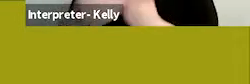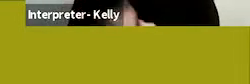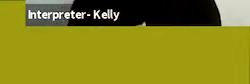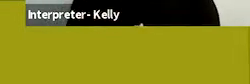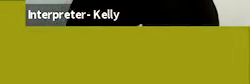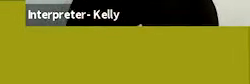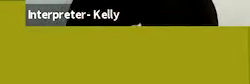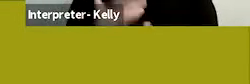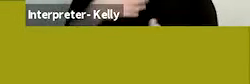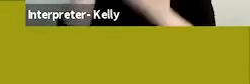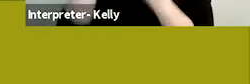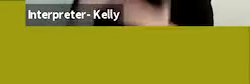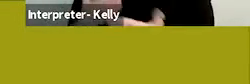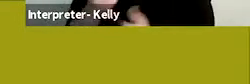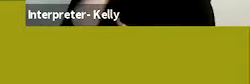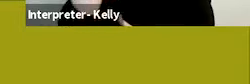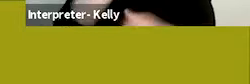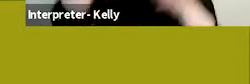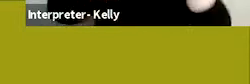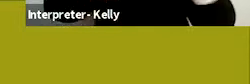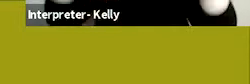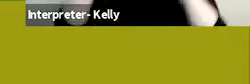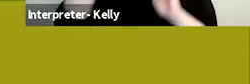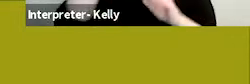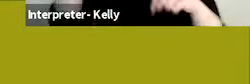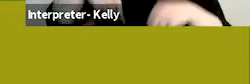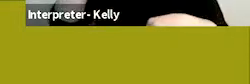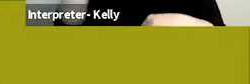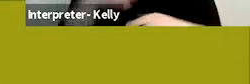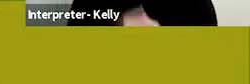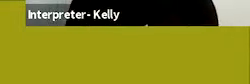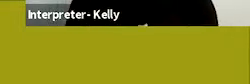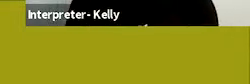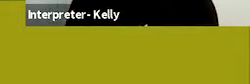to the Aboriginal and Torres Strait Islander people here today. So that’s my contact details